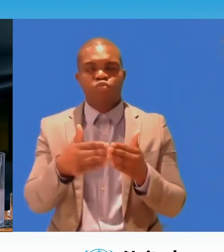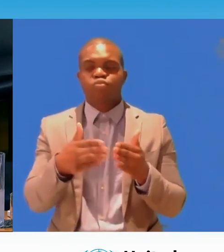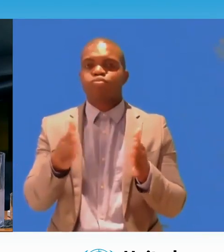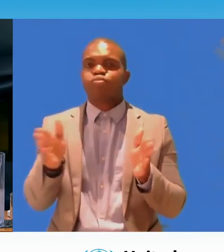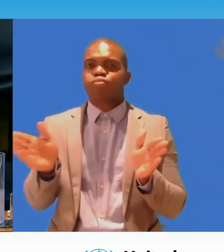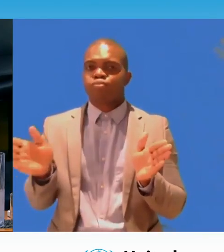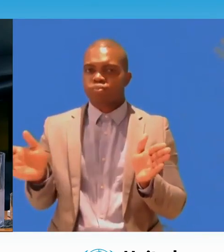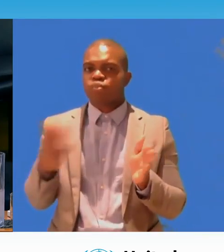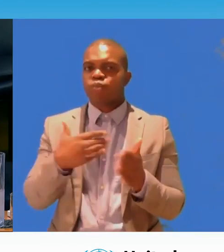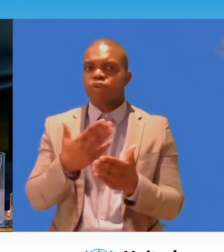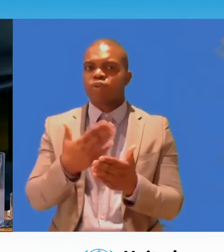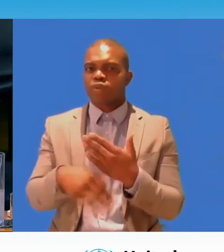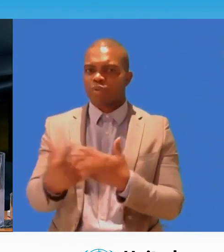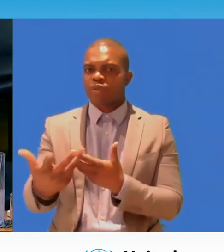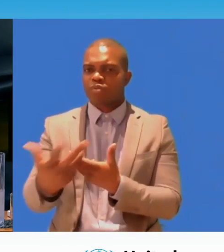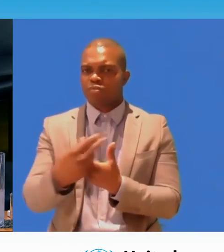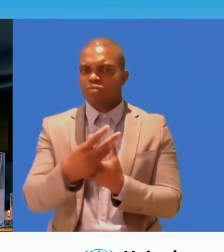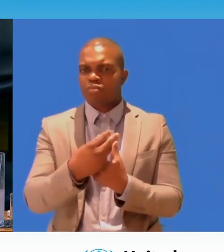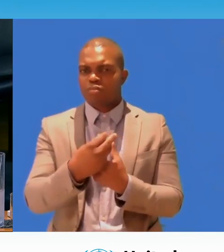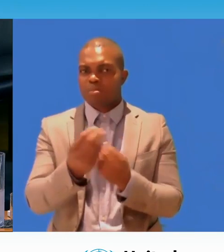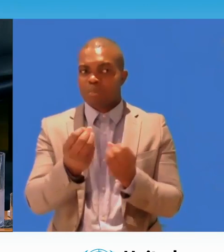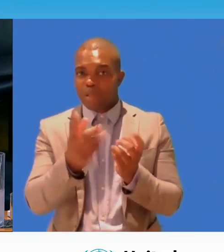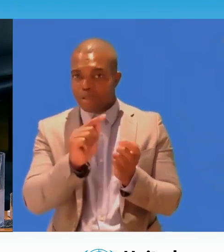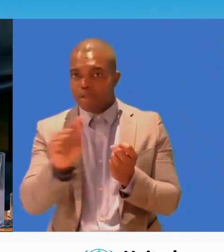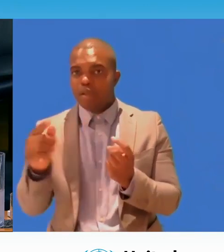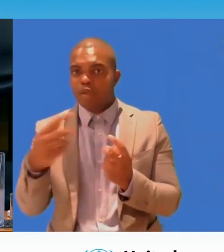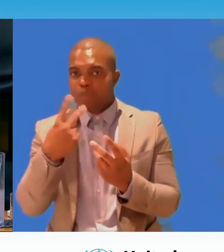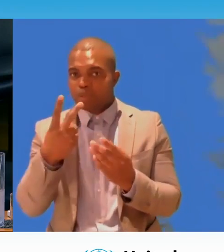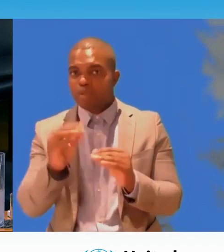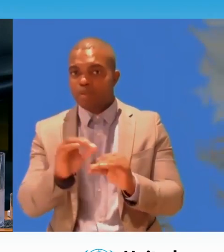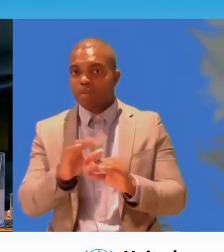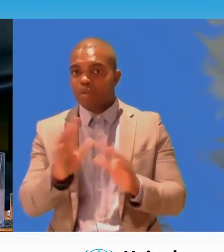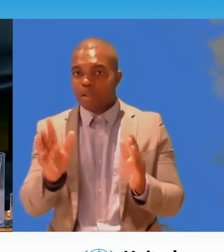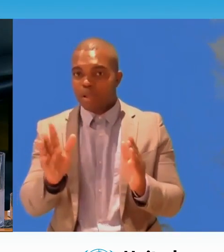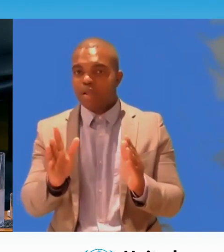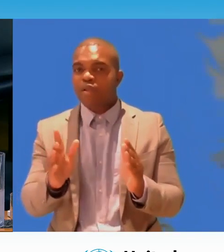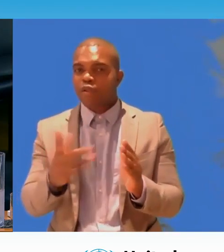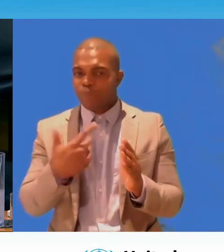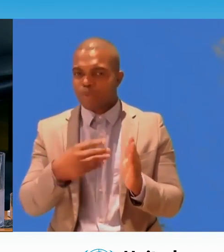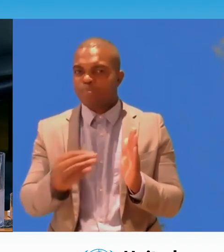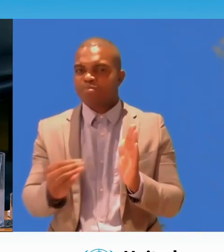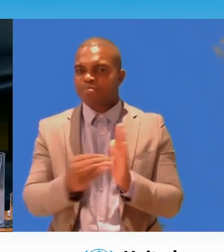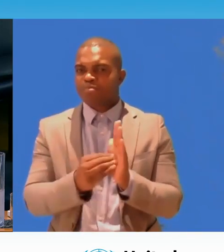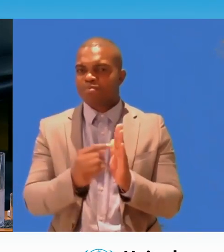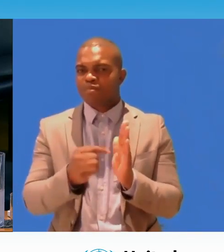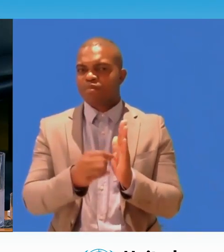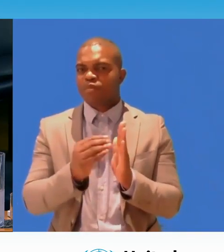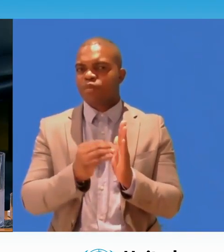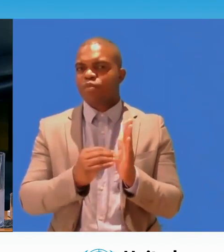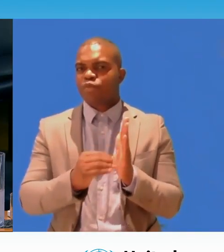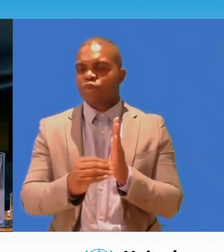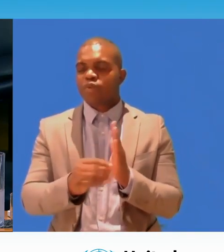programs at National level that organizations of persons with disabilities are provided the equal